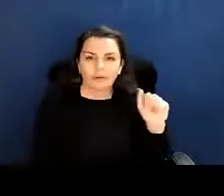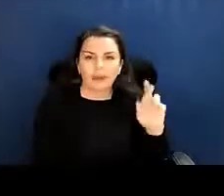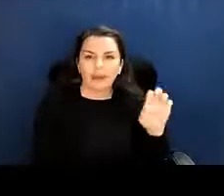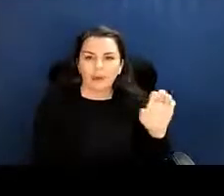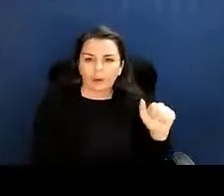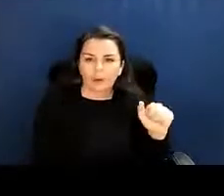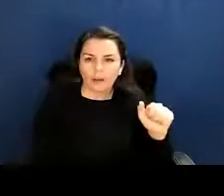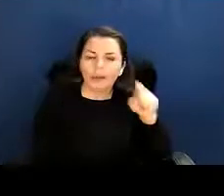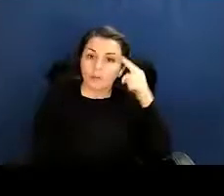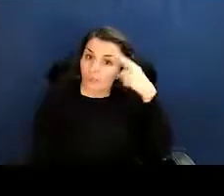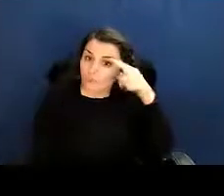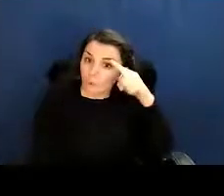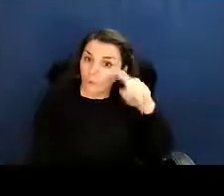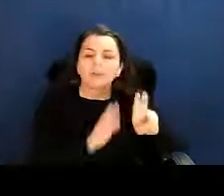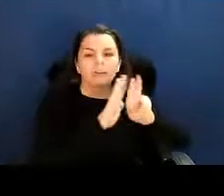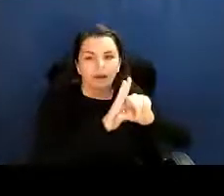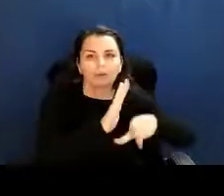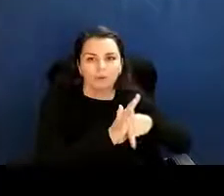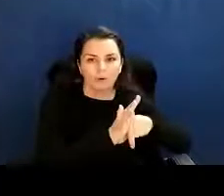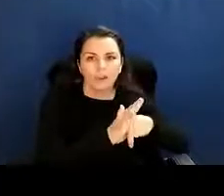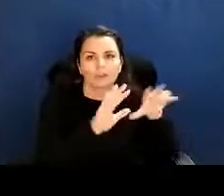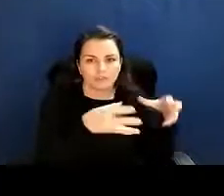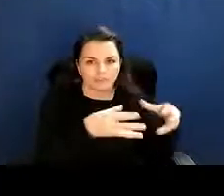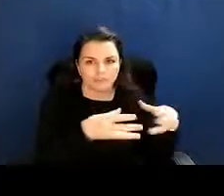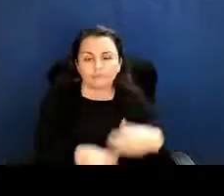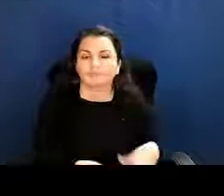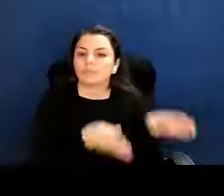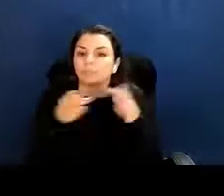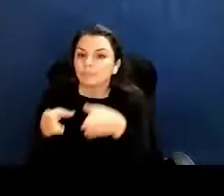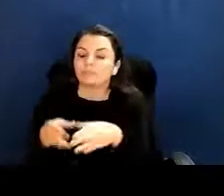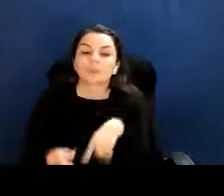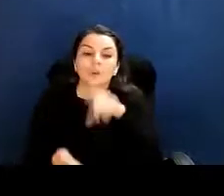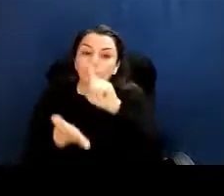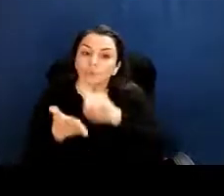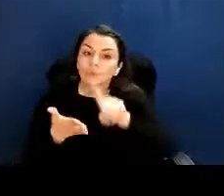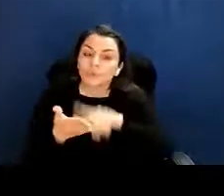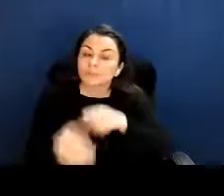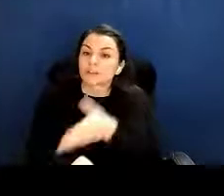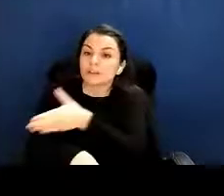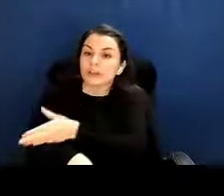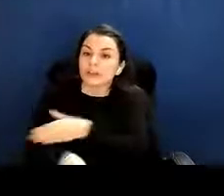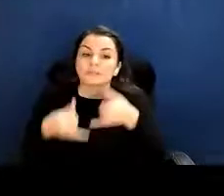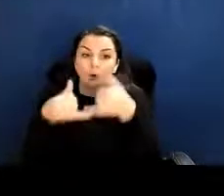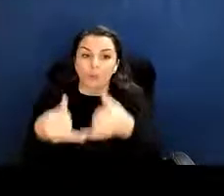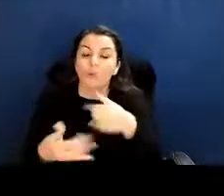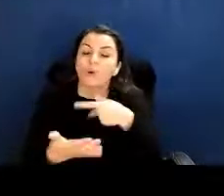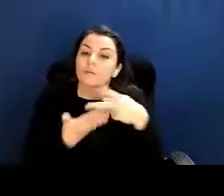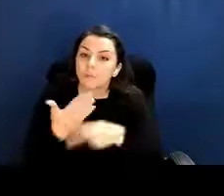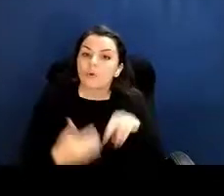institutions, while the Research Enhancement Award Program, or REAP, is intended for health professional schools